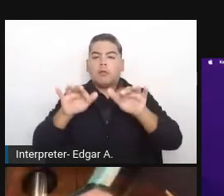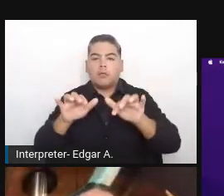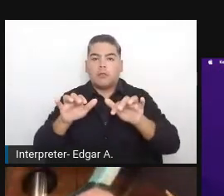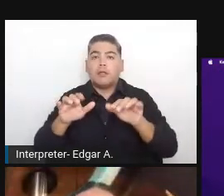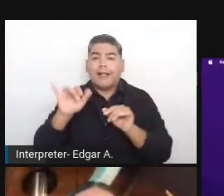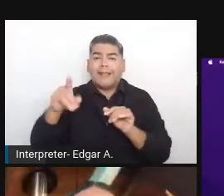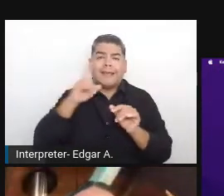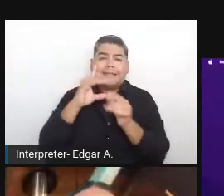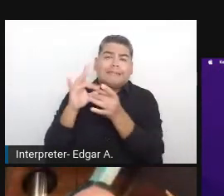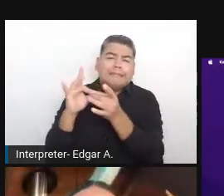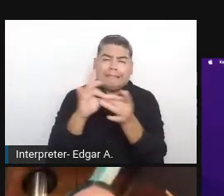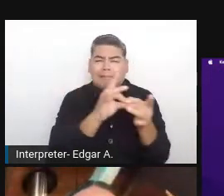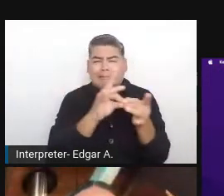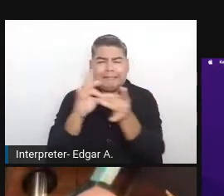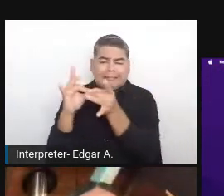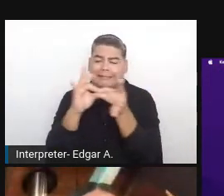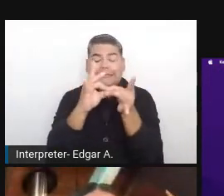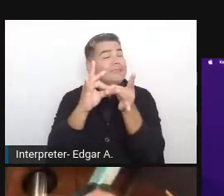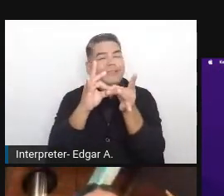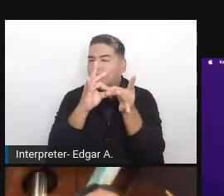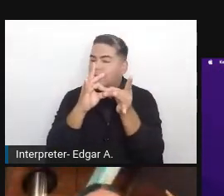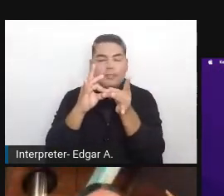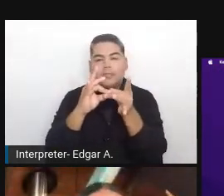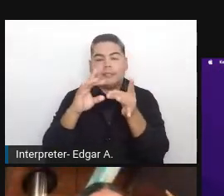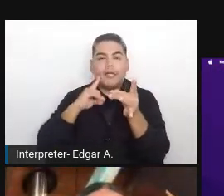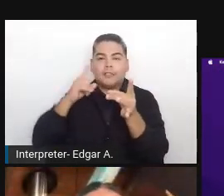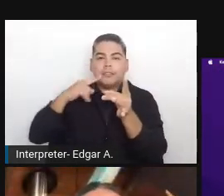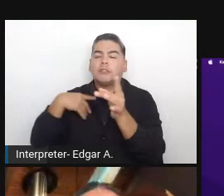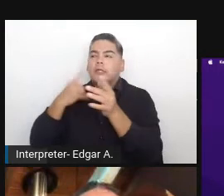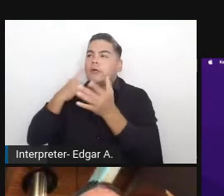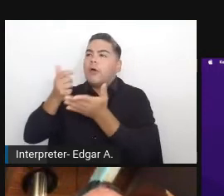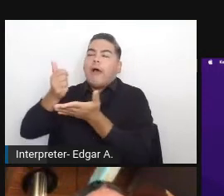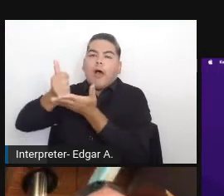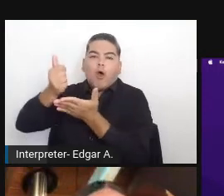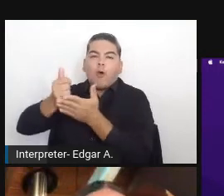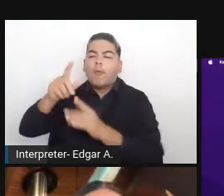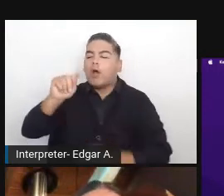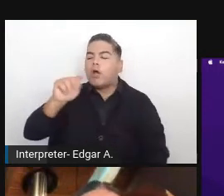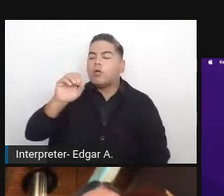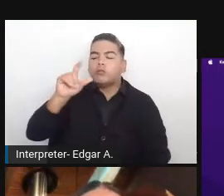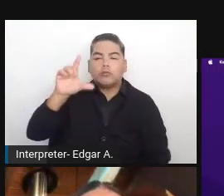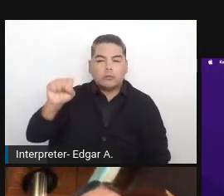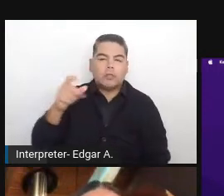and it's not just about assistive tools like keyboard navigation and screen in meters.